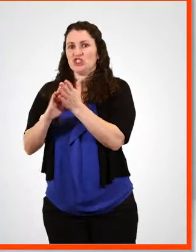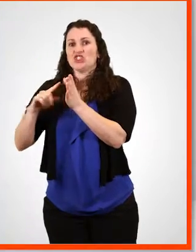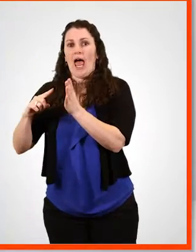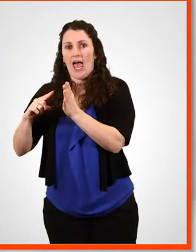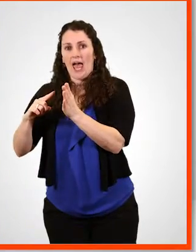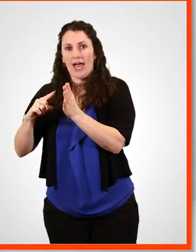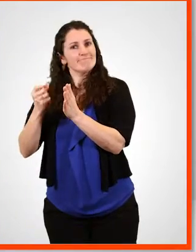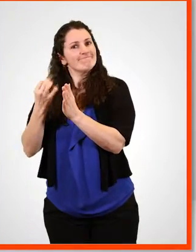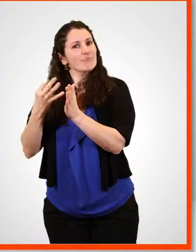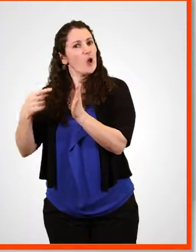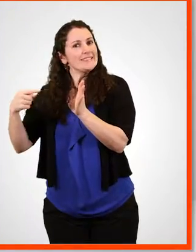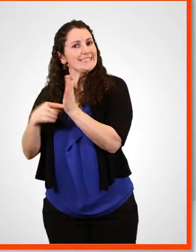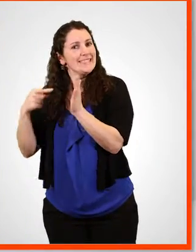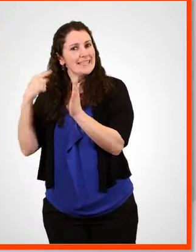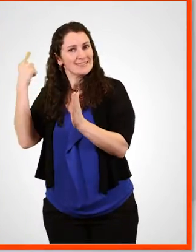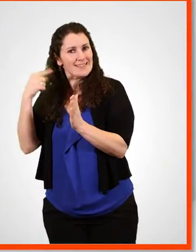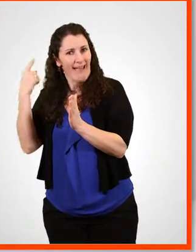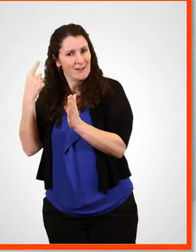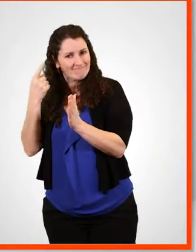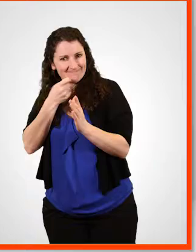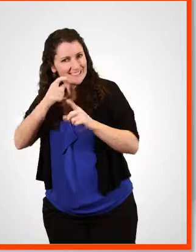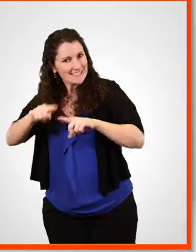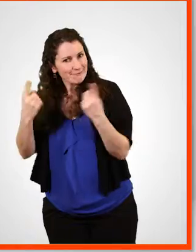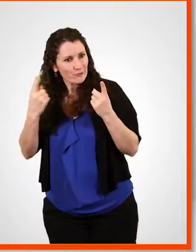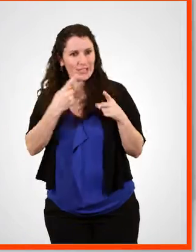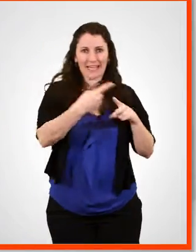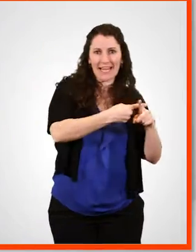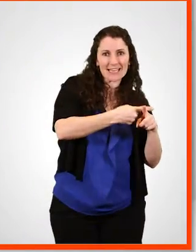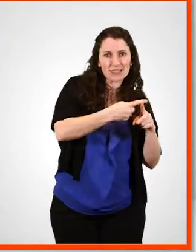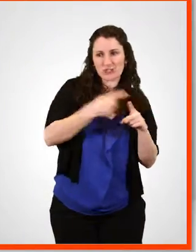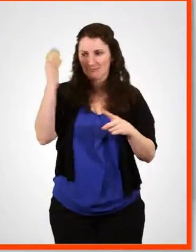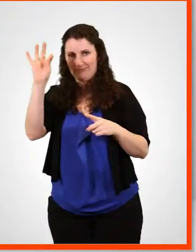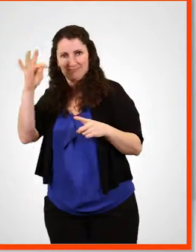I'm the one from Canada. So it either is "cat" or "chat"